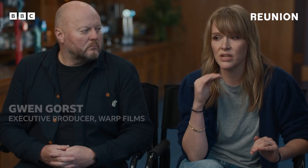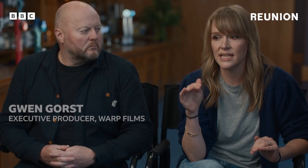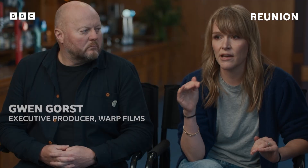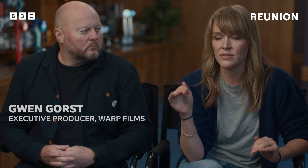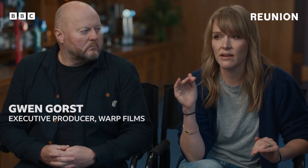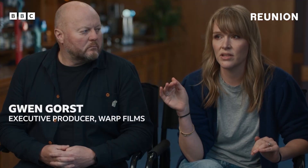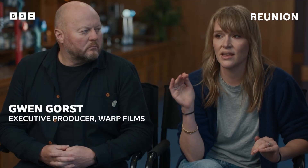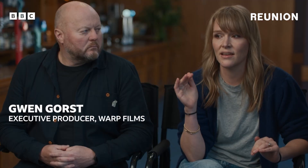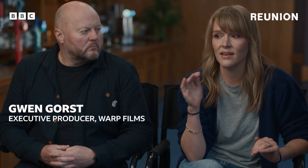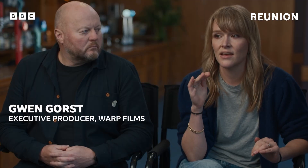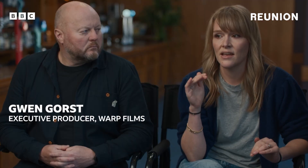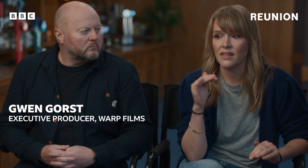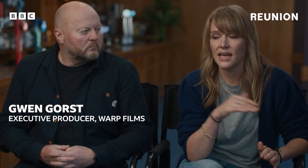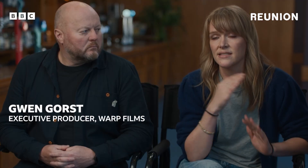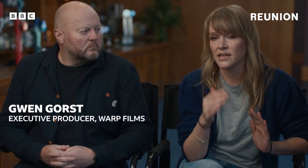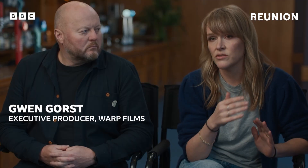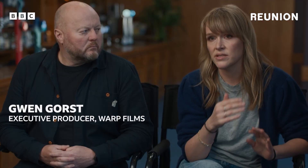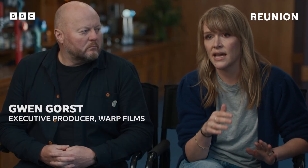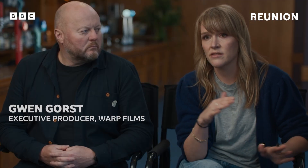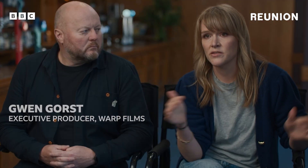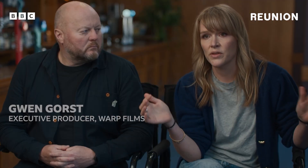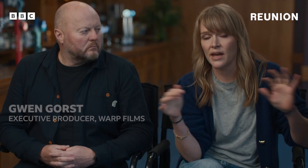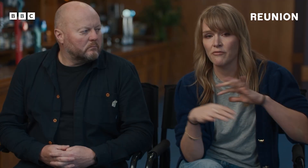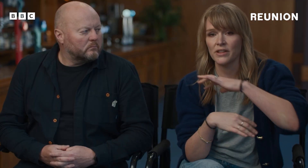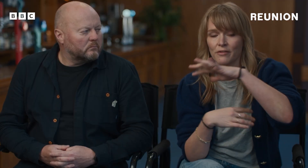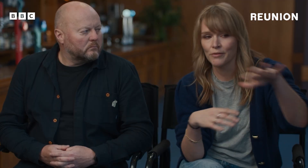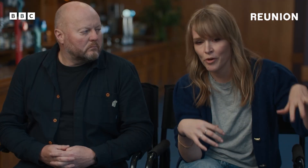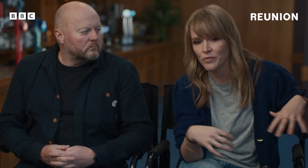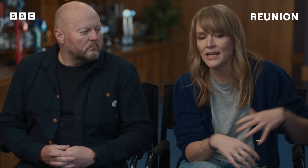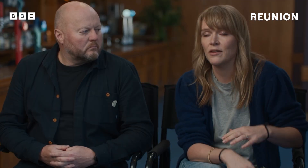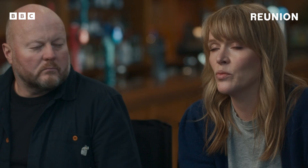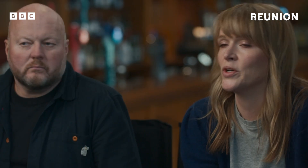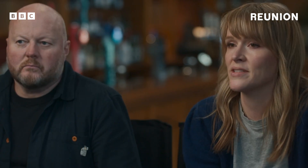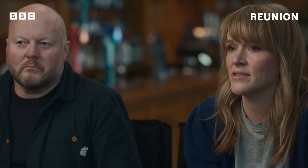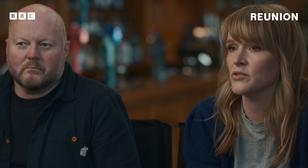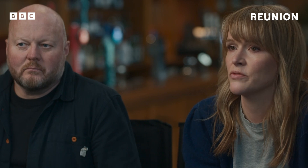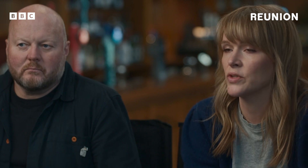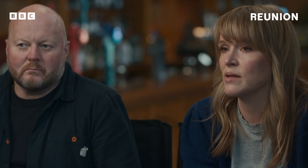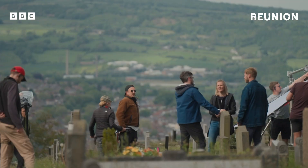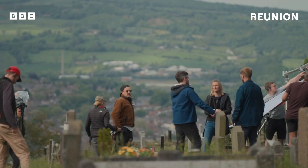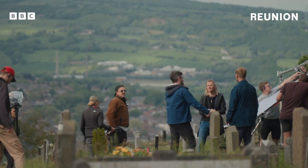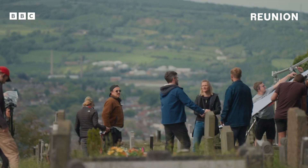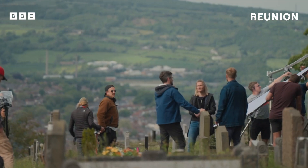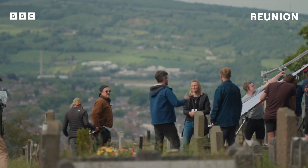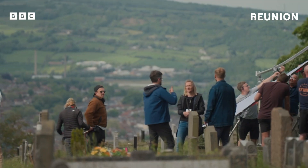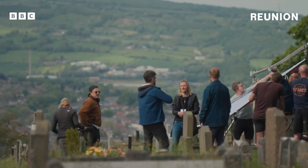reading out everything that gets signed on set so that everything hopefully works as a, sort of, fully bilingual set.